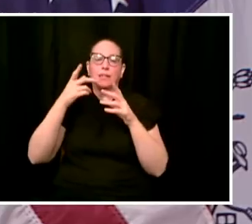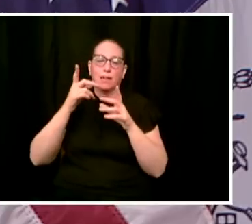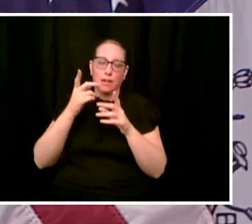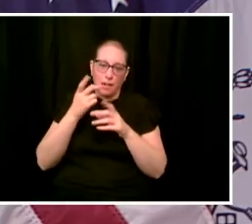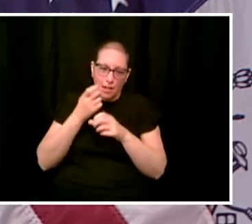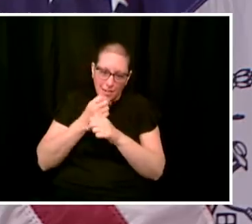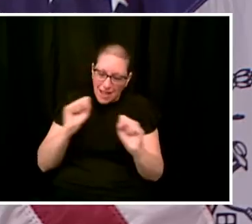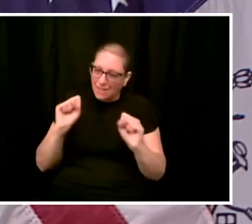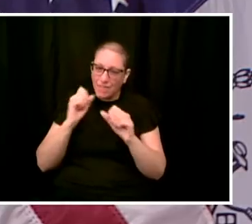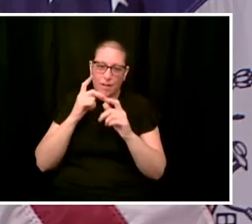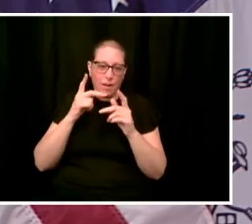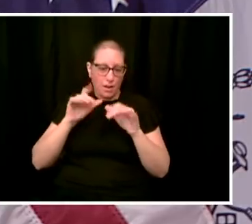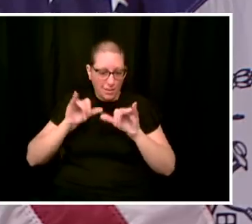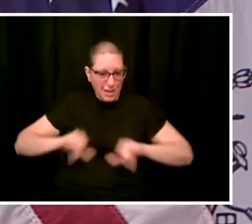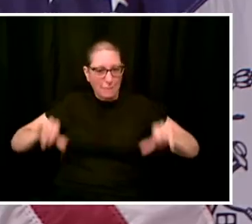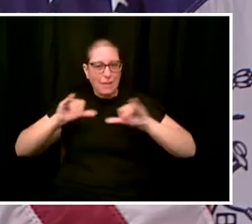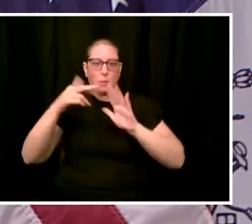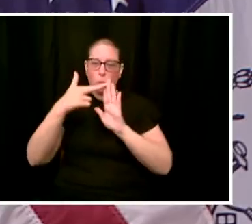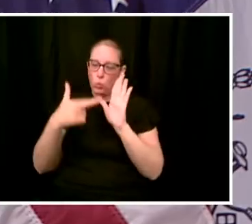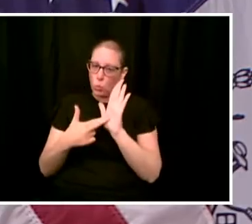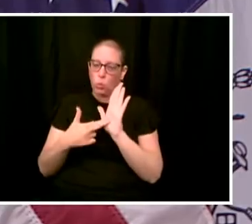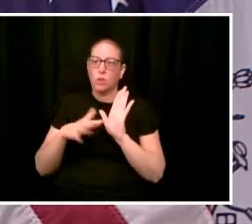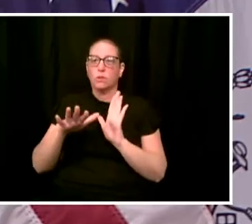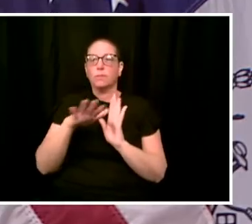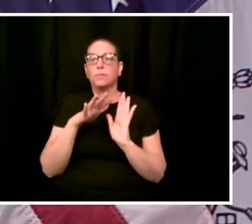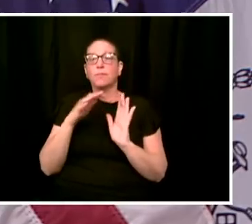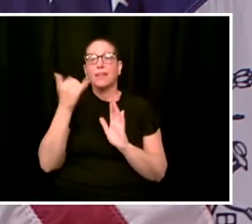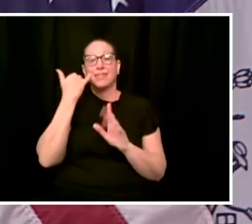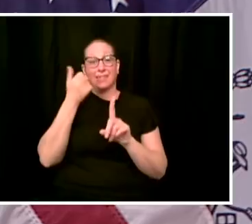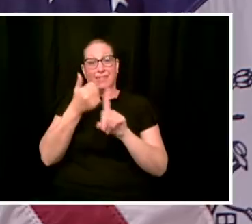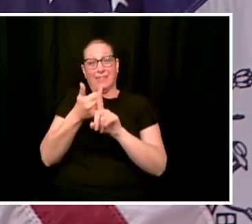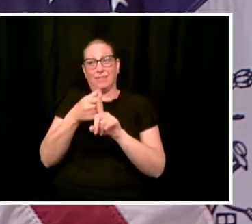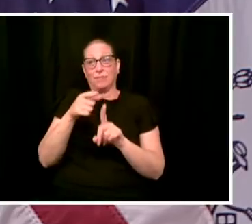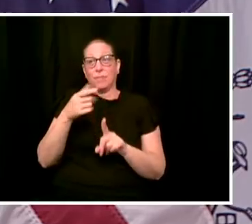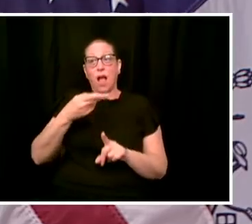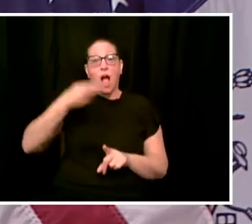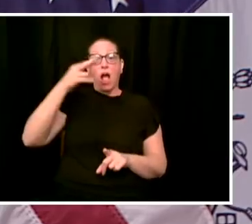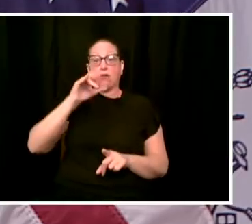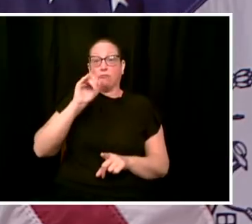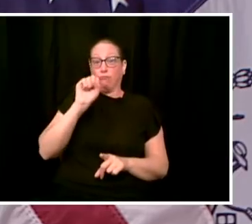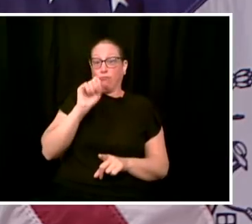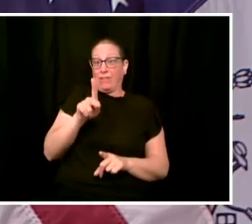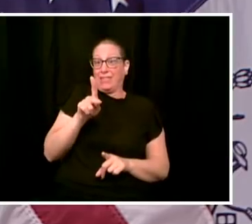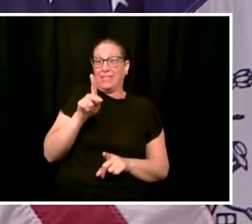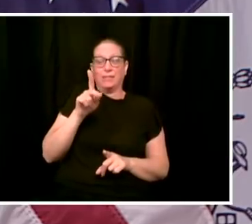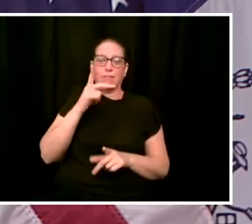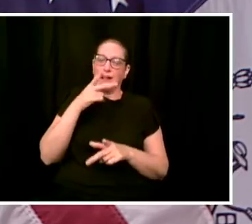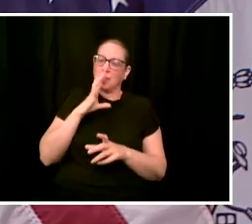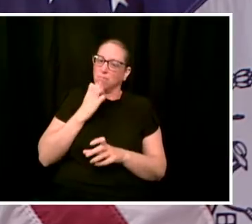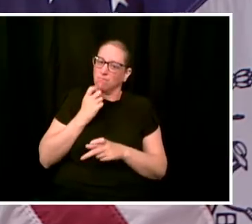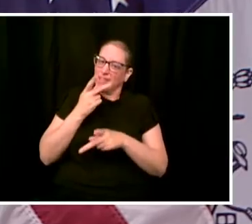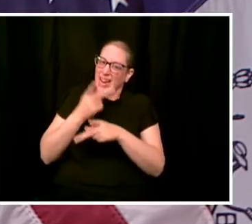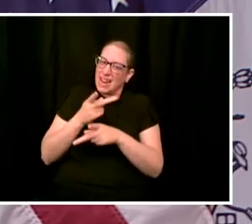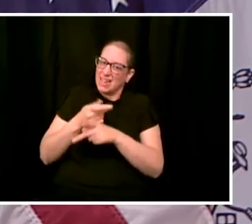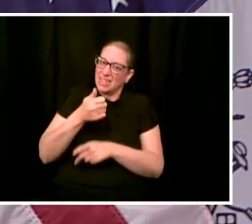PEOPLE TO PRACITCE SOCIAL DISATNCING, WEAR